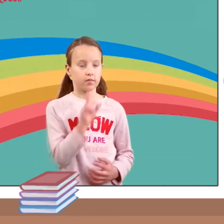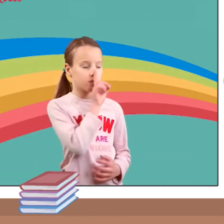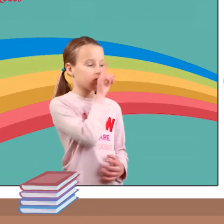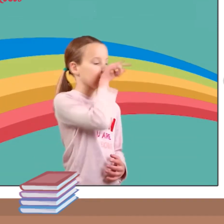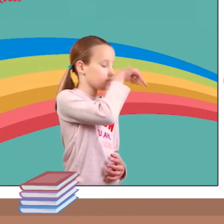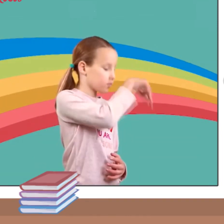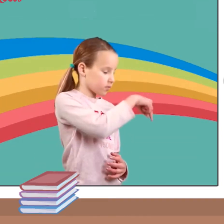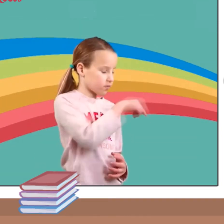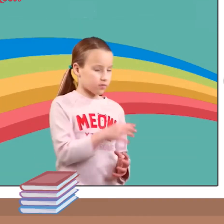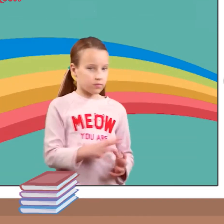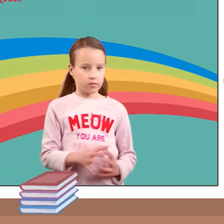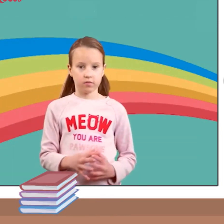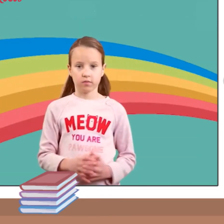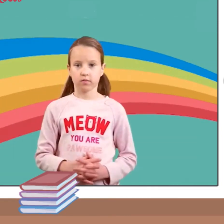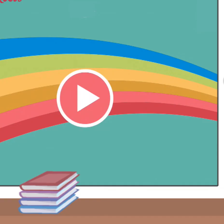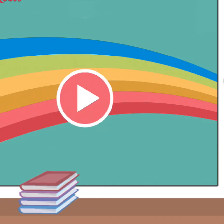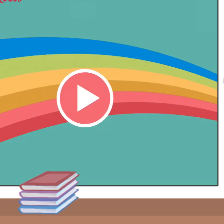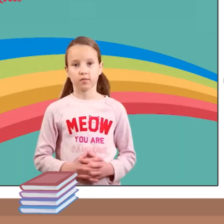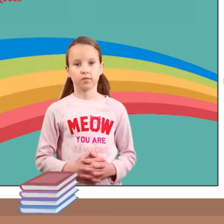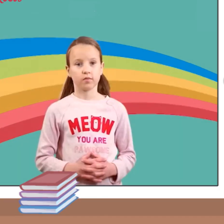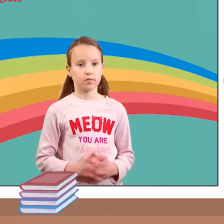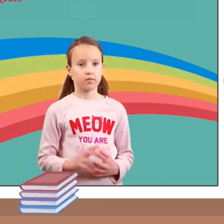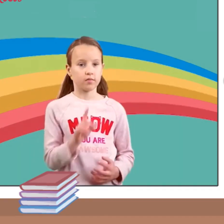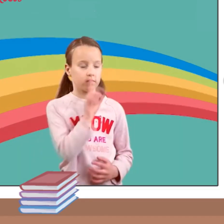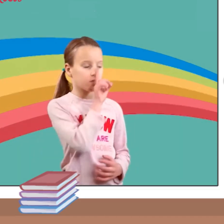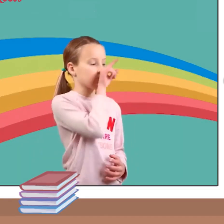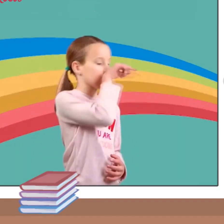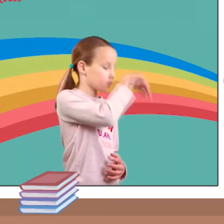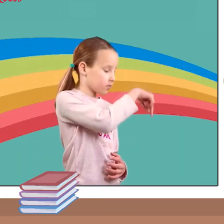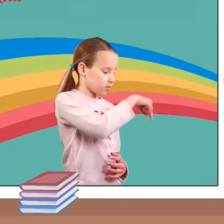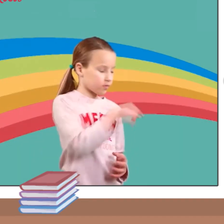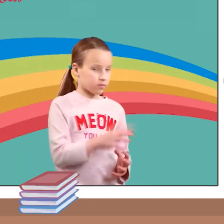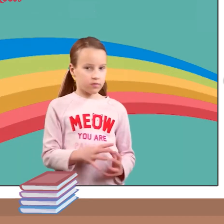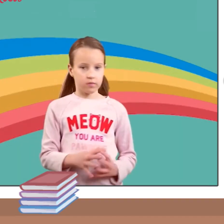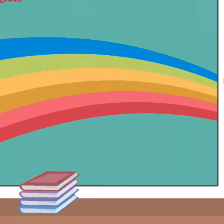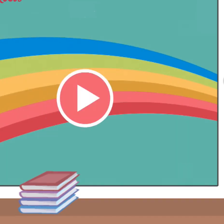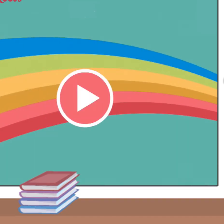Parrot